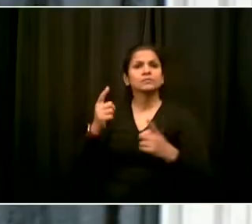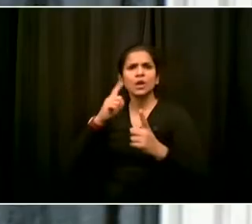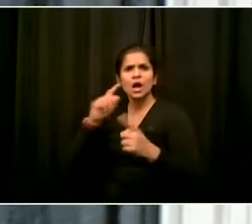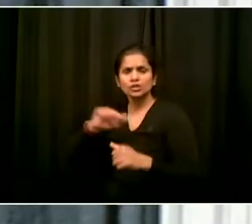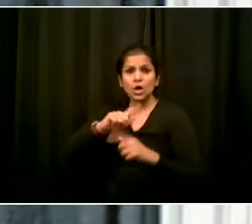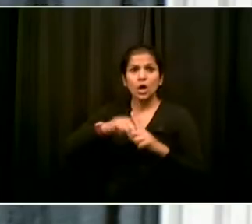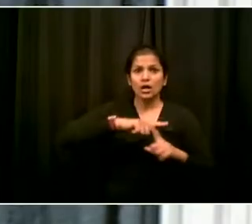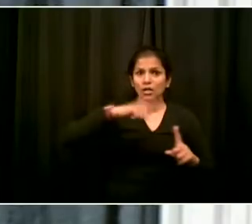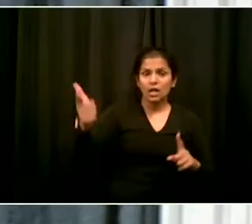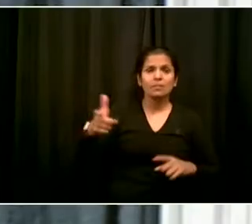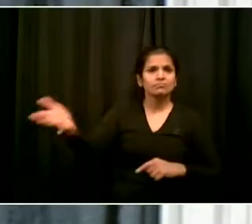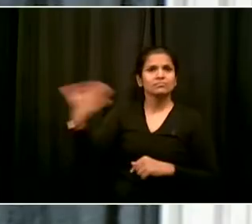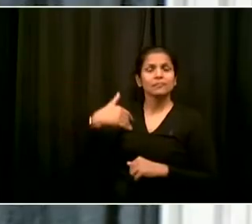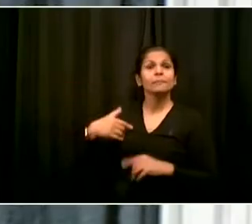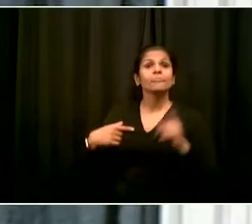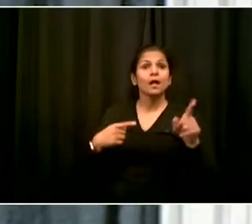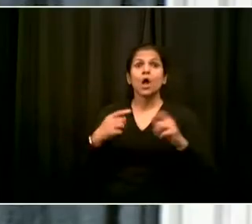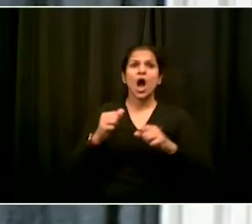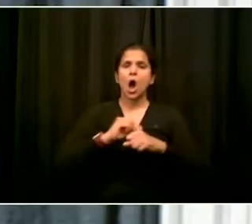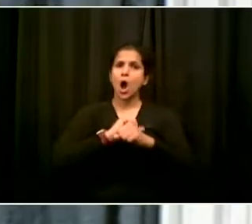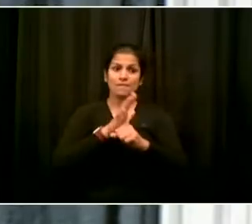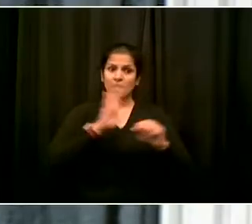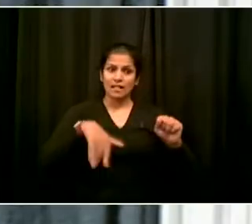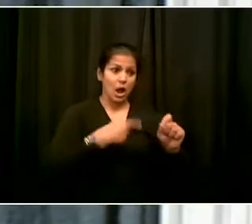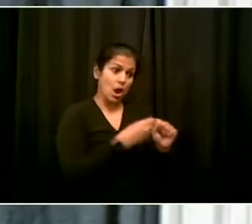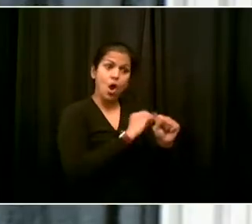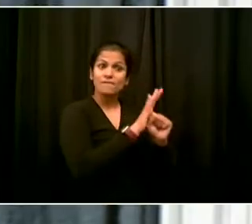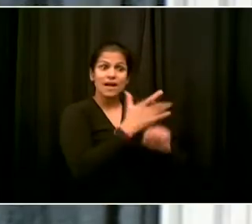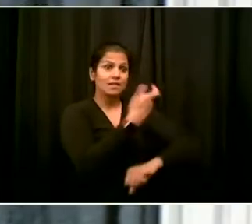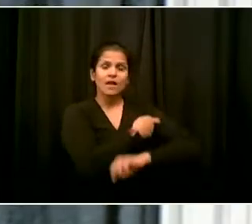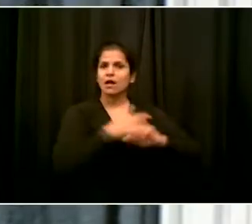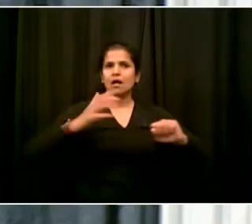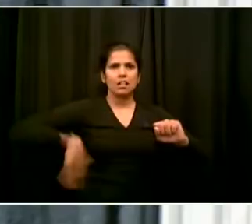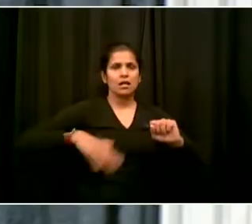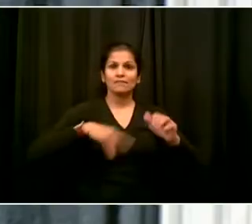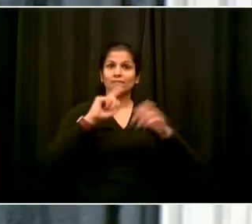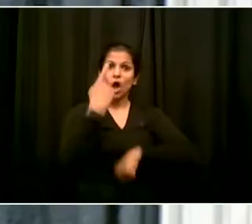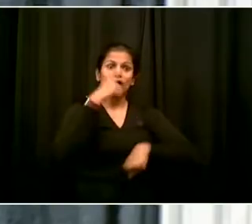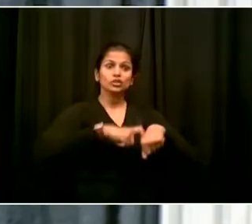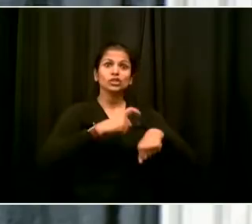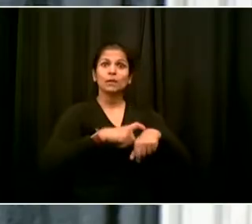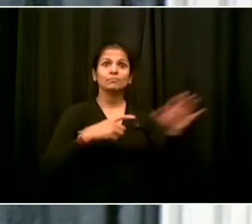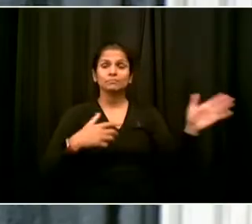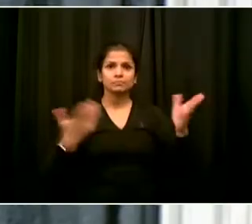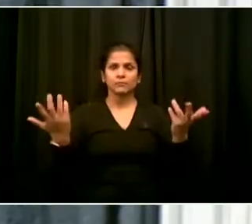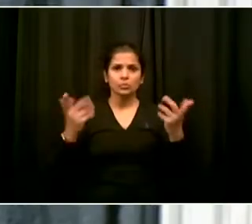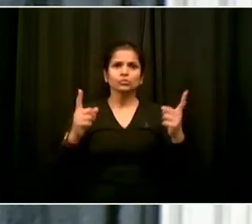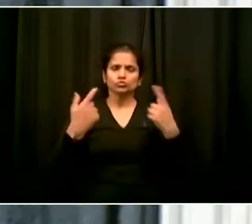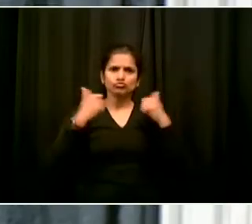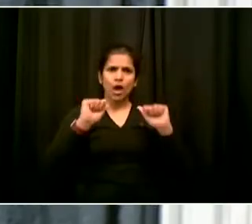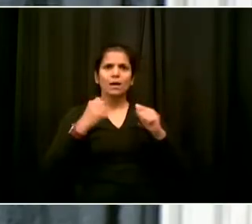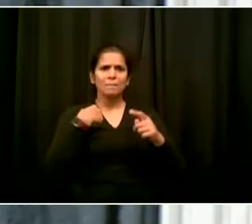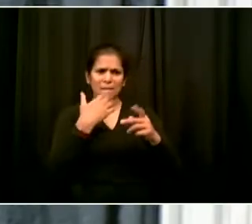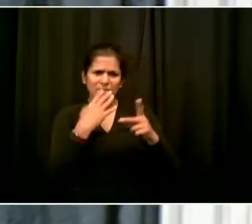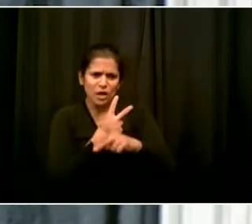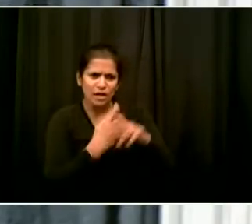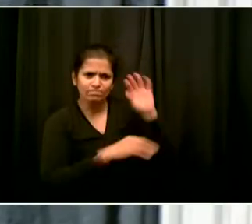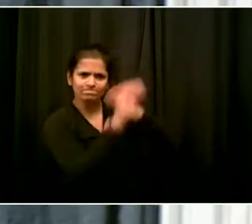THAT PREVENTS SO MUCH SUFFERING AND ALREADY SAVES LIVES, BUT WE WILL BUILD UPON THIS FOR THE COVID-19 VVCACII.NE